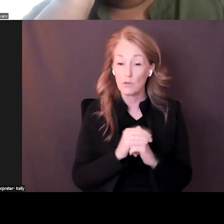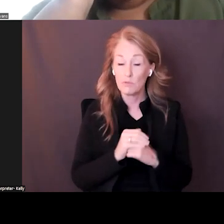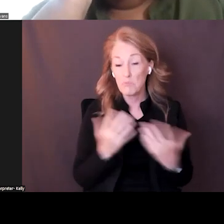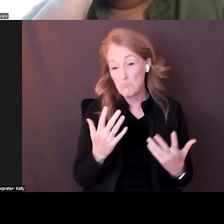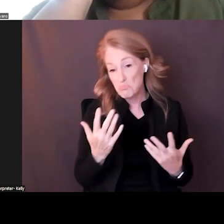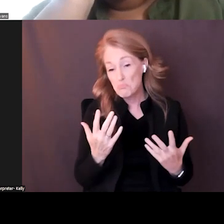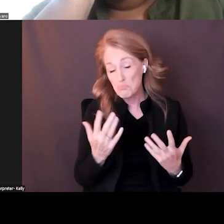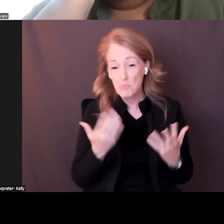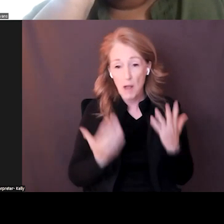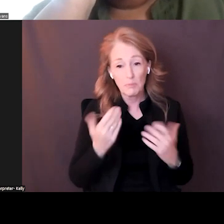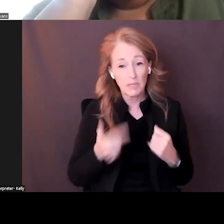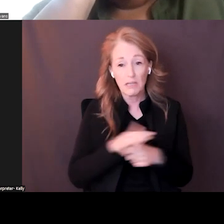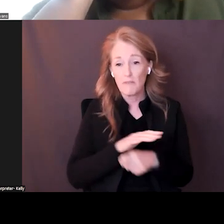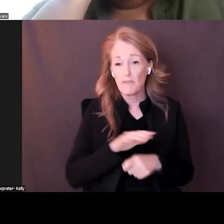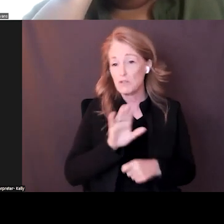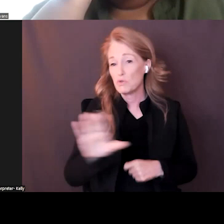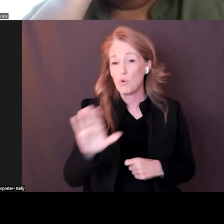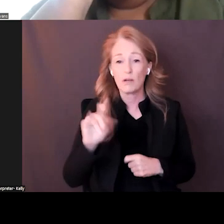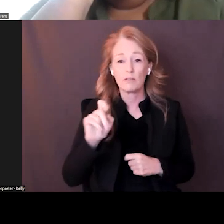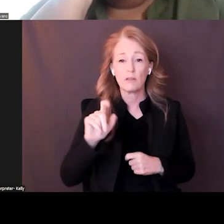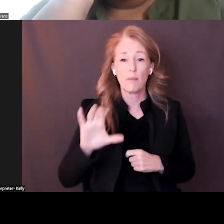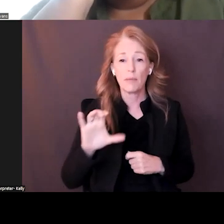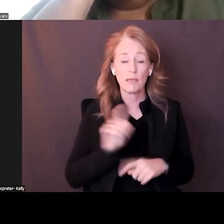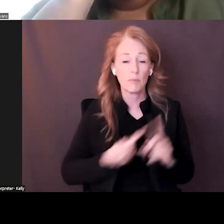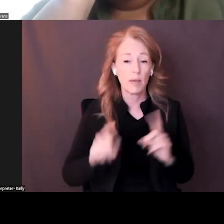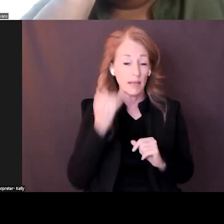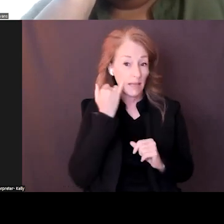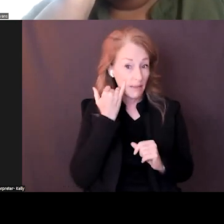BUT IF WE HAVE NOT COVERED IT FROM THE ANGEL THAT YOU ARE INTERESTED